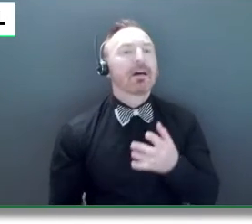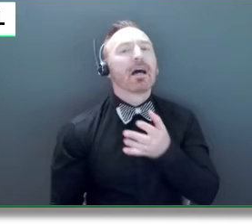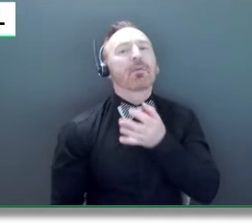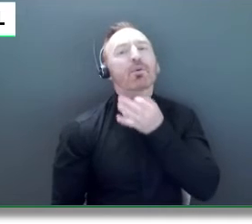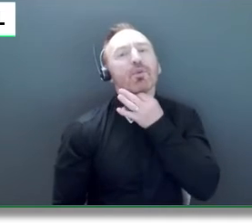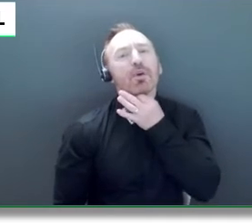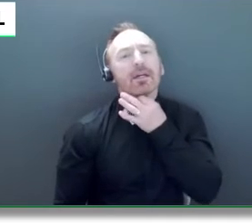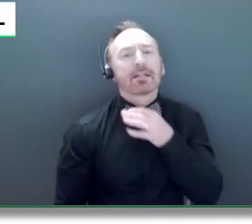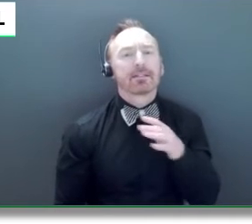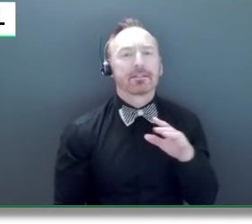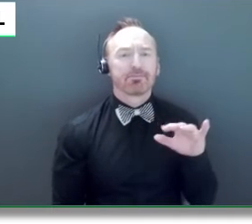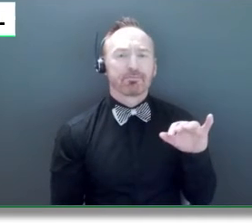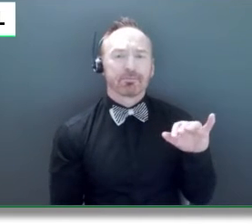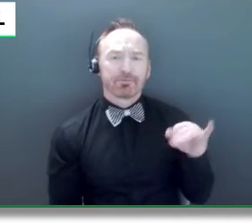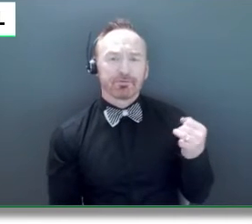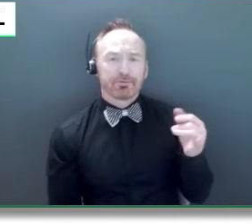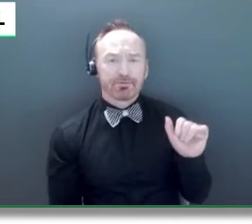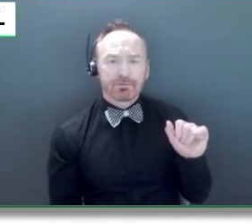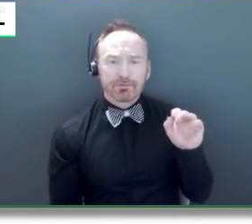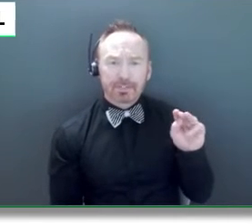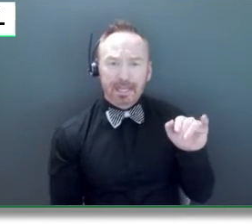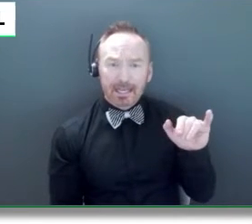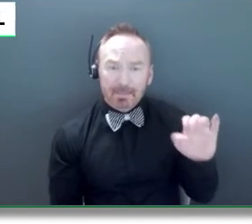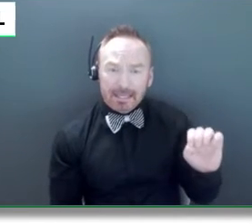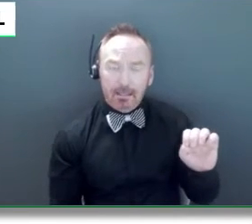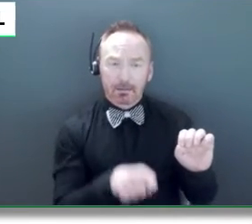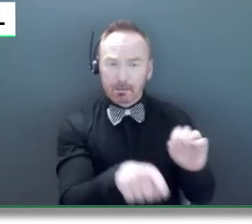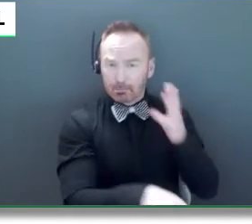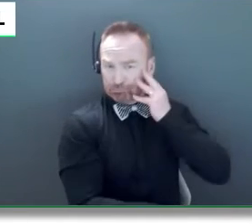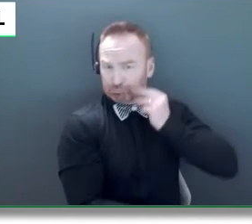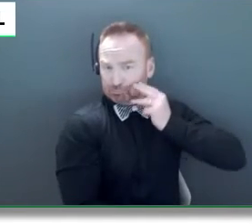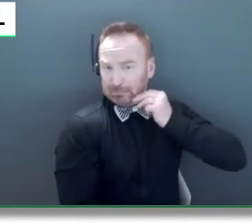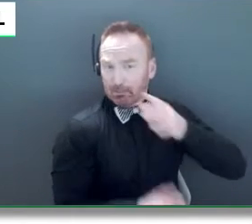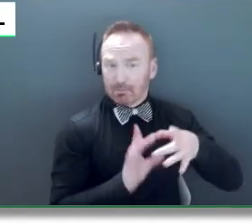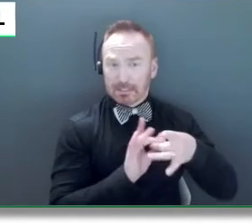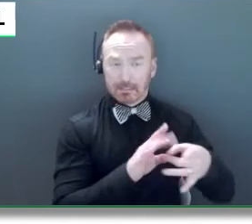really really not accessible or safe for someone?